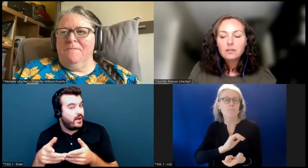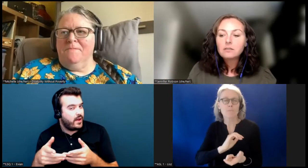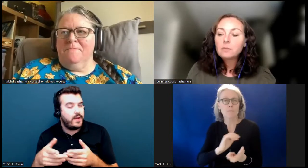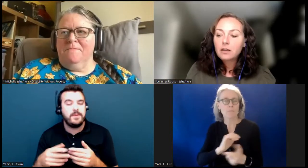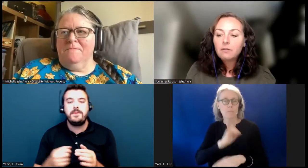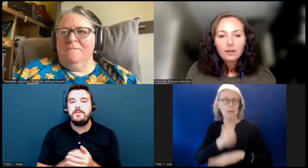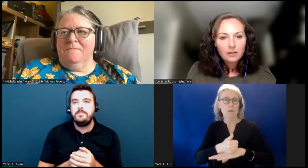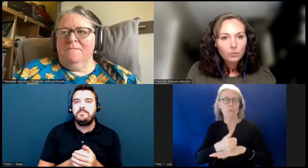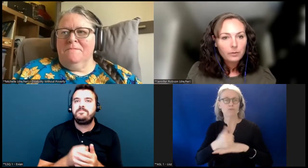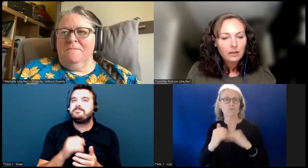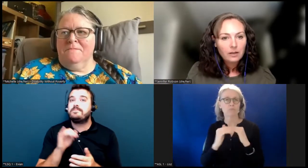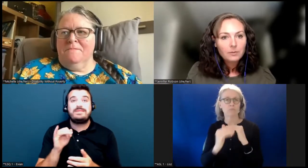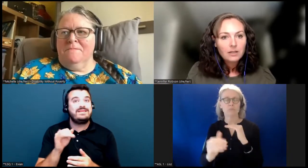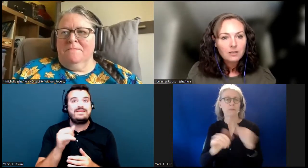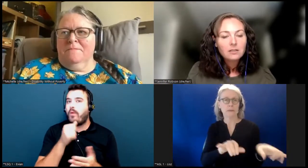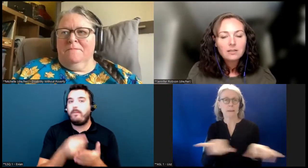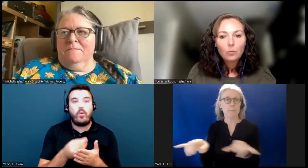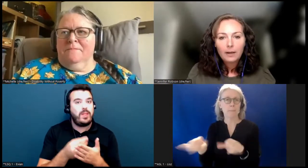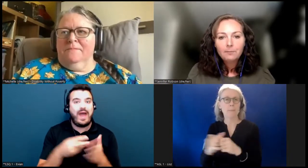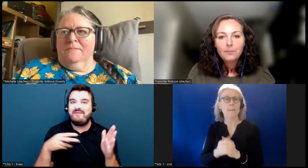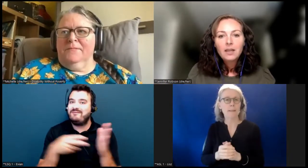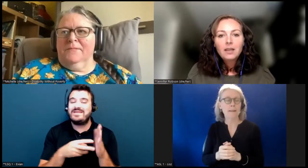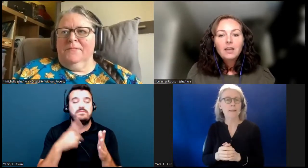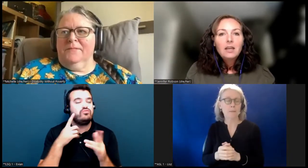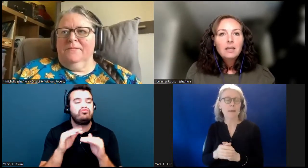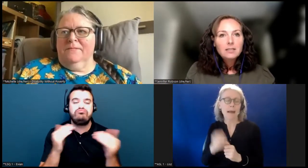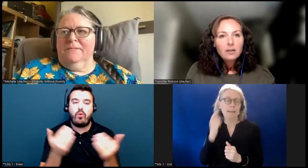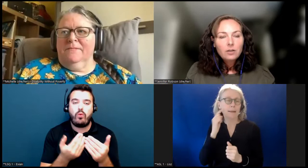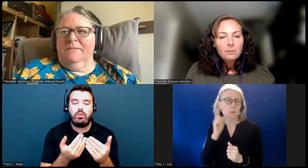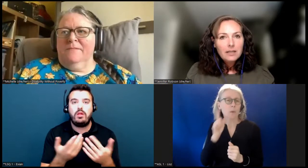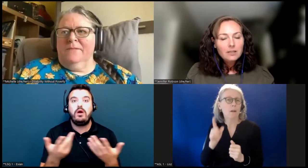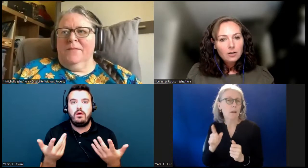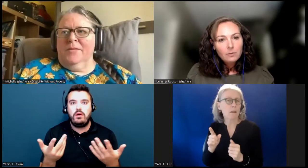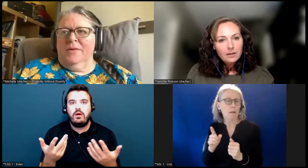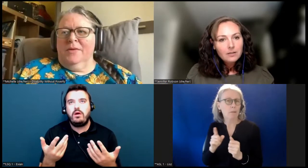AMOUNT, BUT IT WILL BE INCOME TESTED IN SOME WAY. IS THAT GOING TO BE TESTED ON THE BASIS